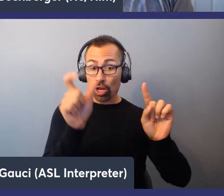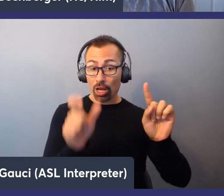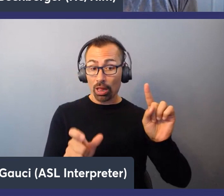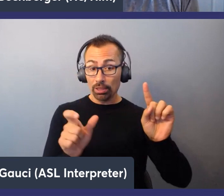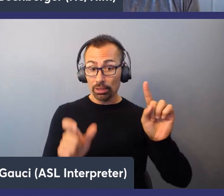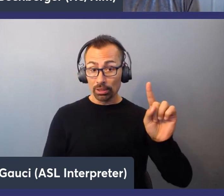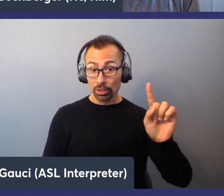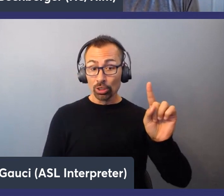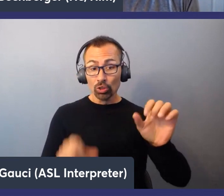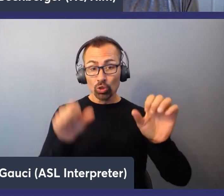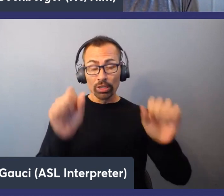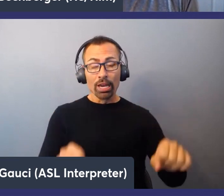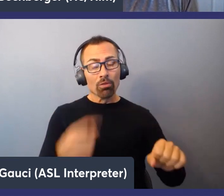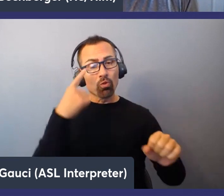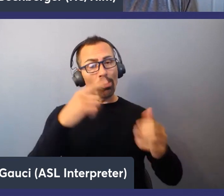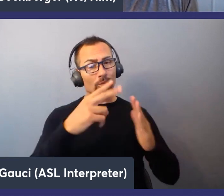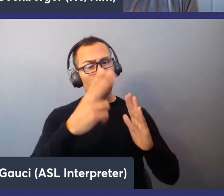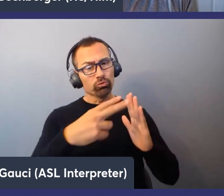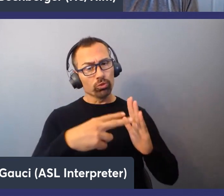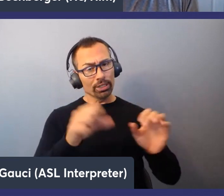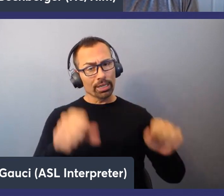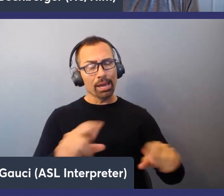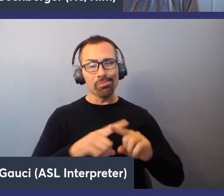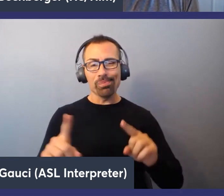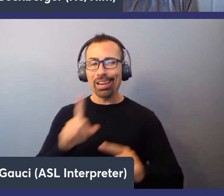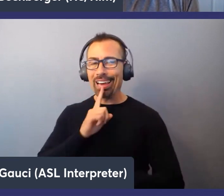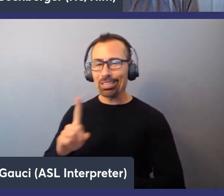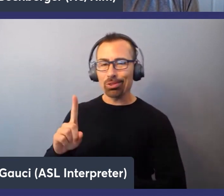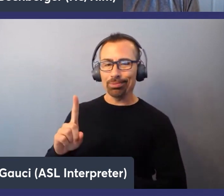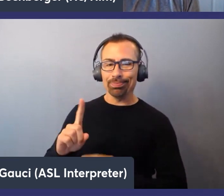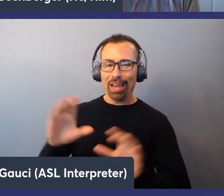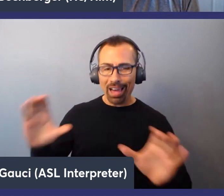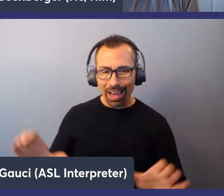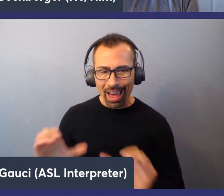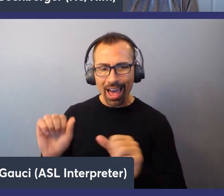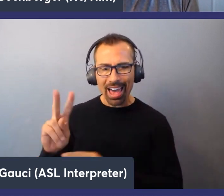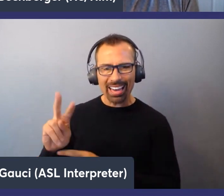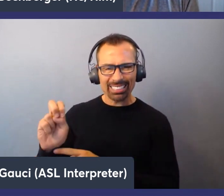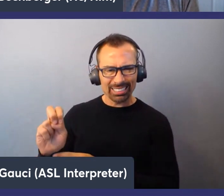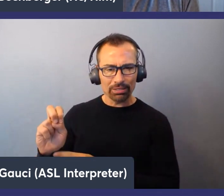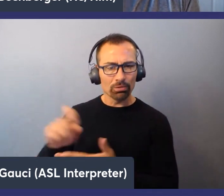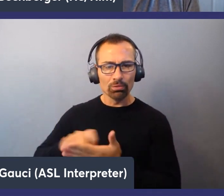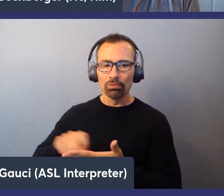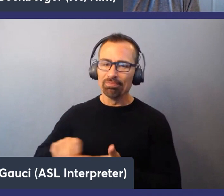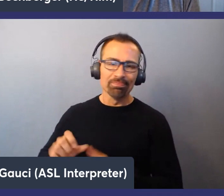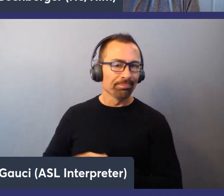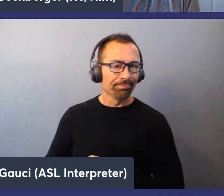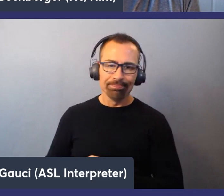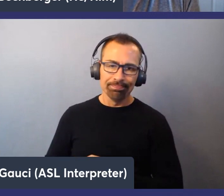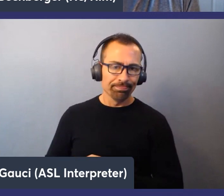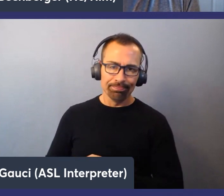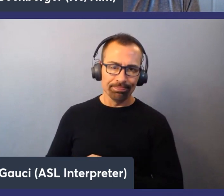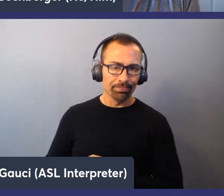but not a active-active writer. That's awesome. So I know again, and I'm more of an infrastructure person,